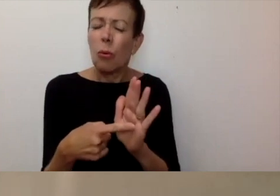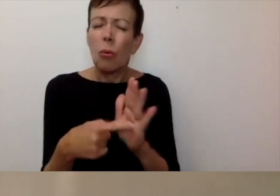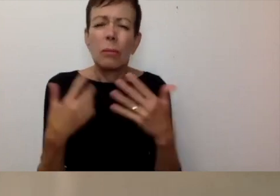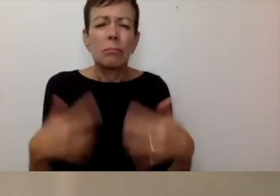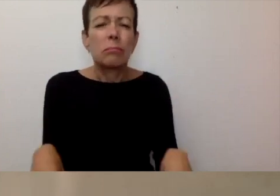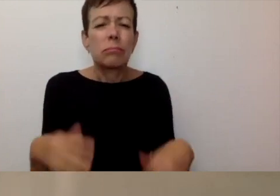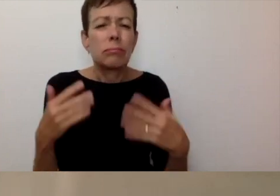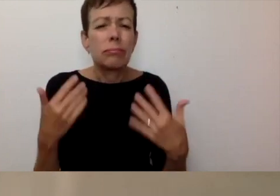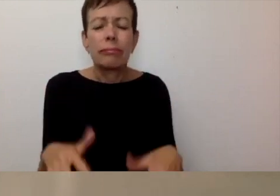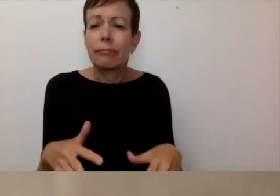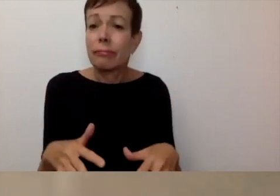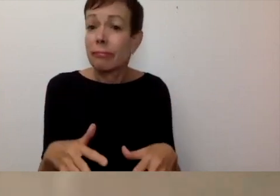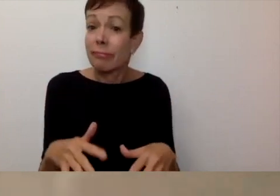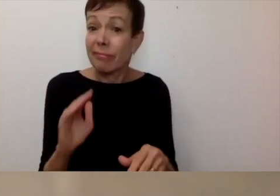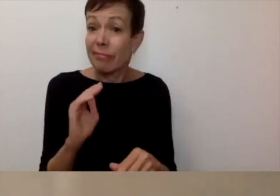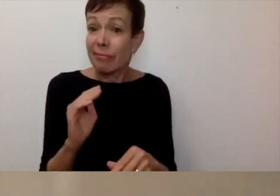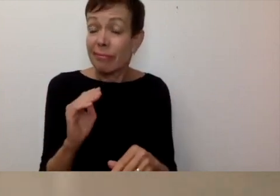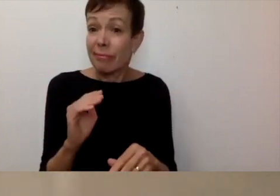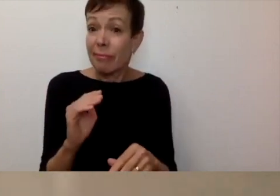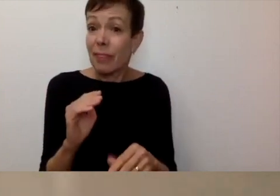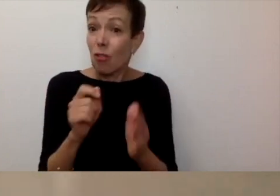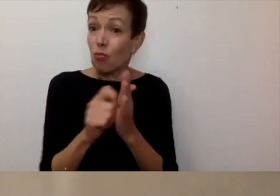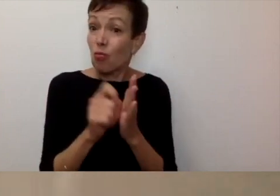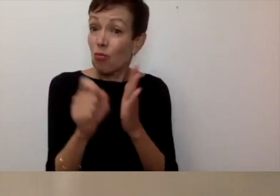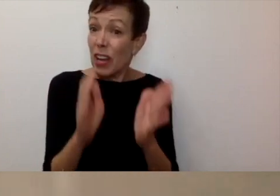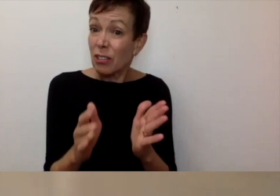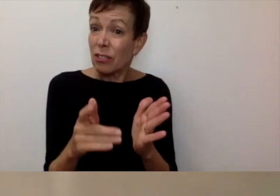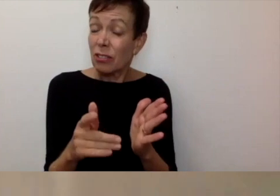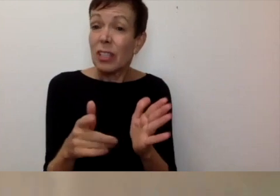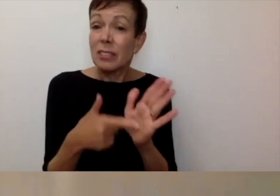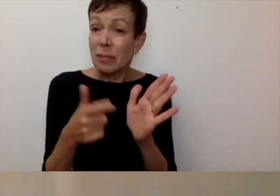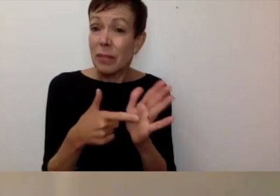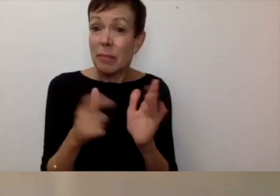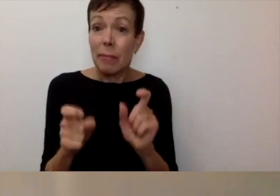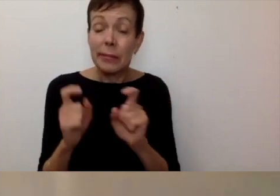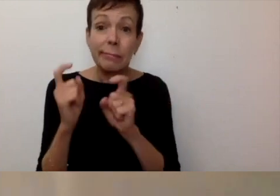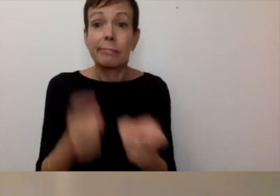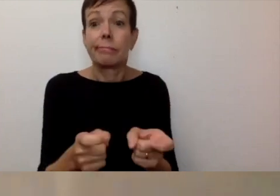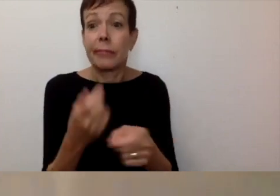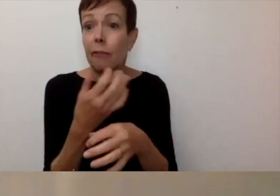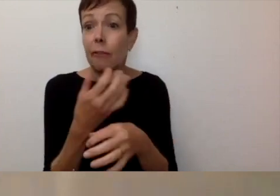free labor that is required from writers and artists of other arts is